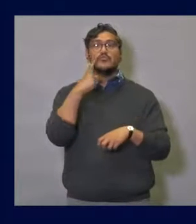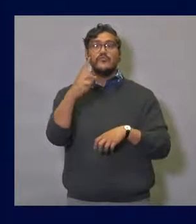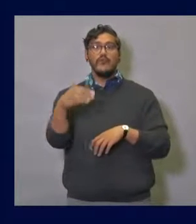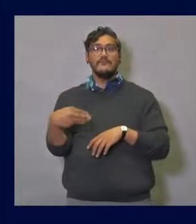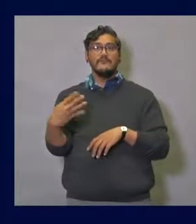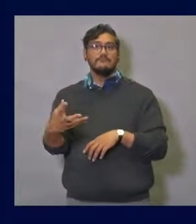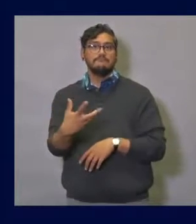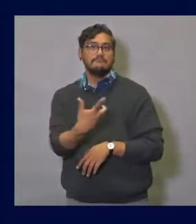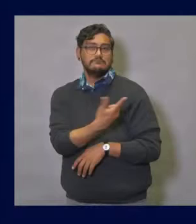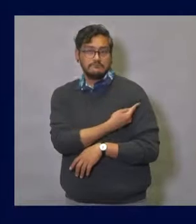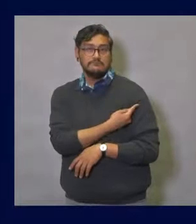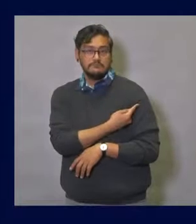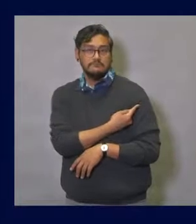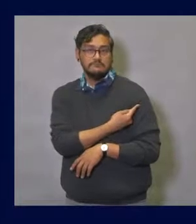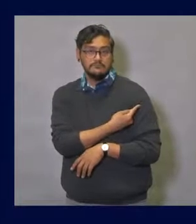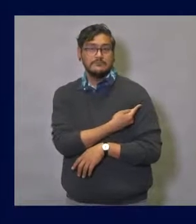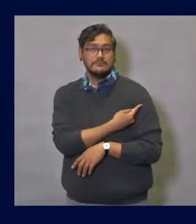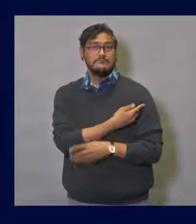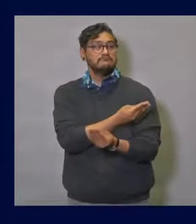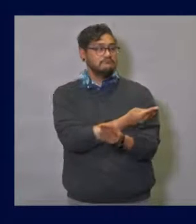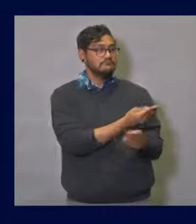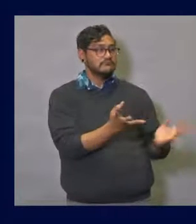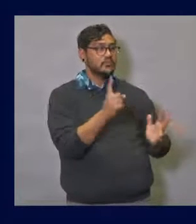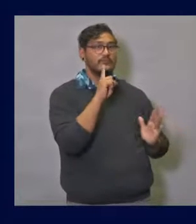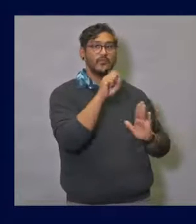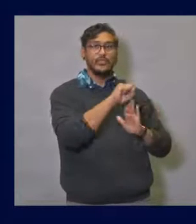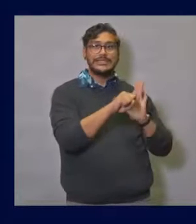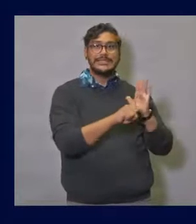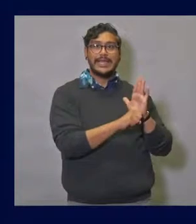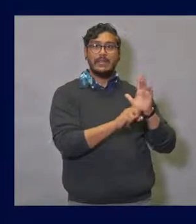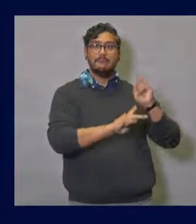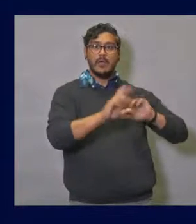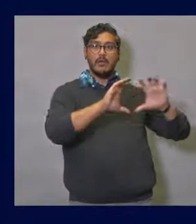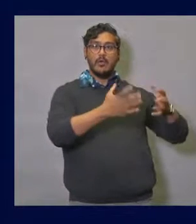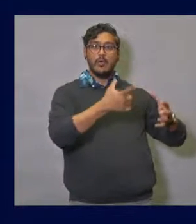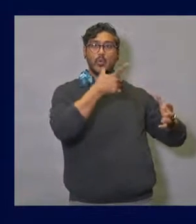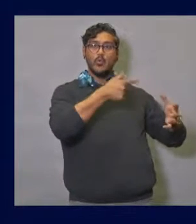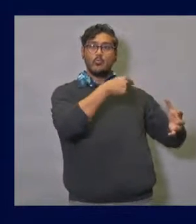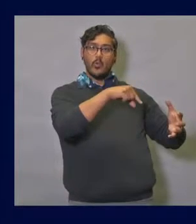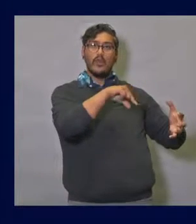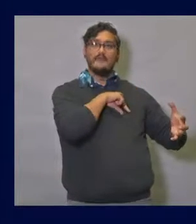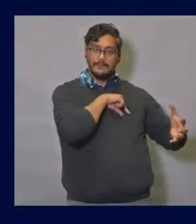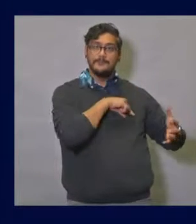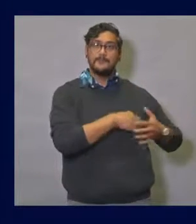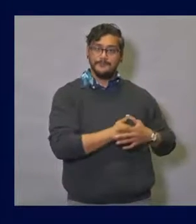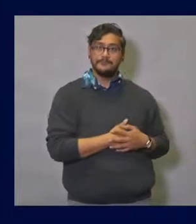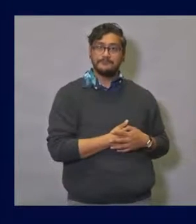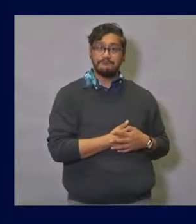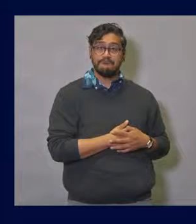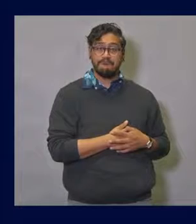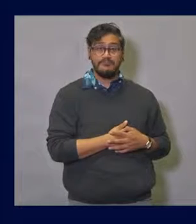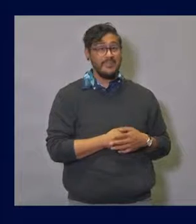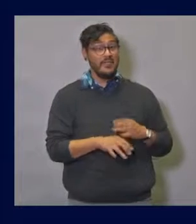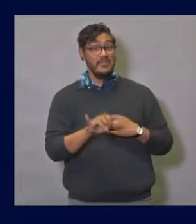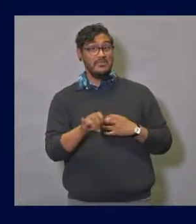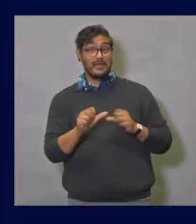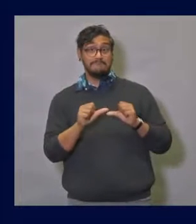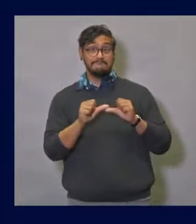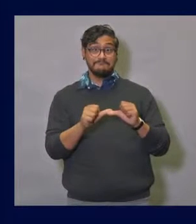ISSUES OF PROCUREMENT AND